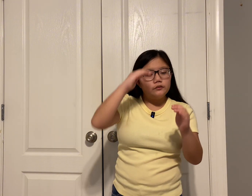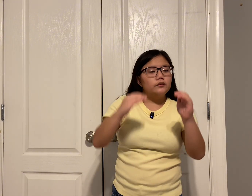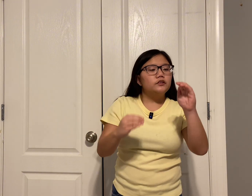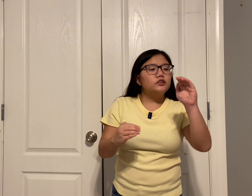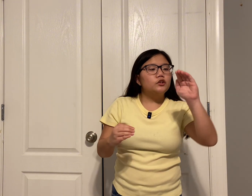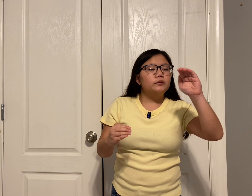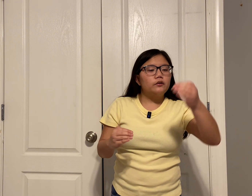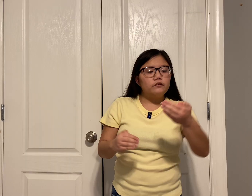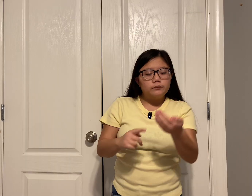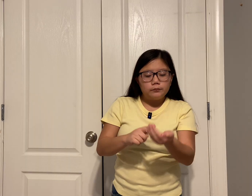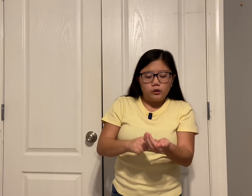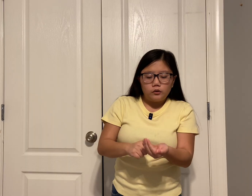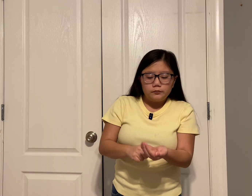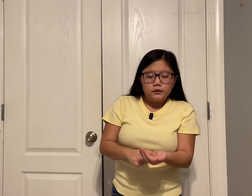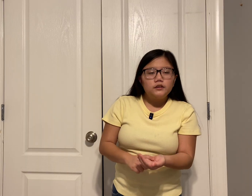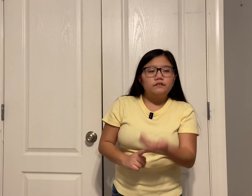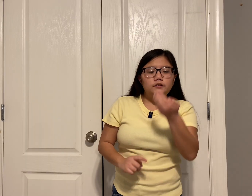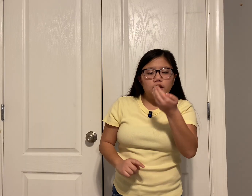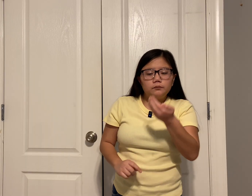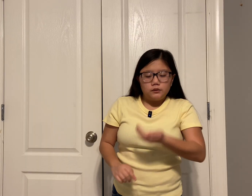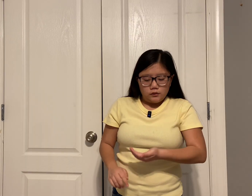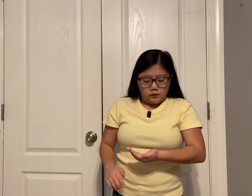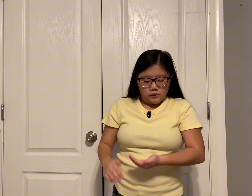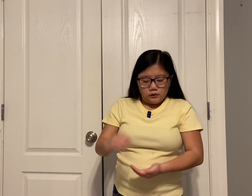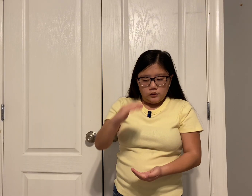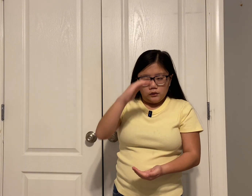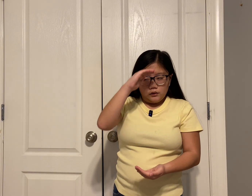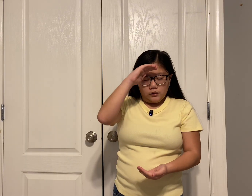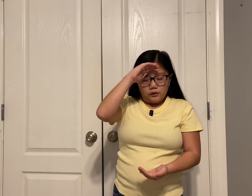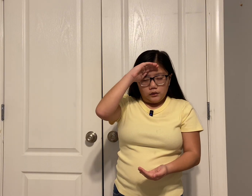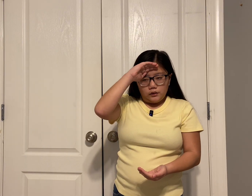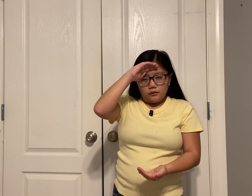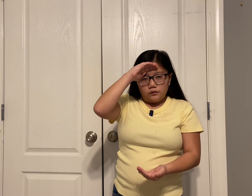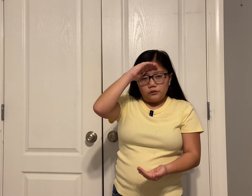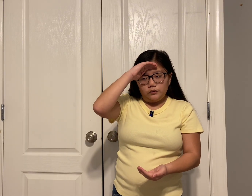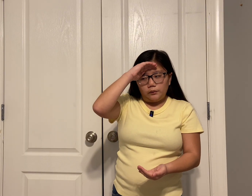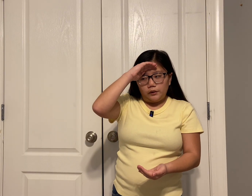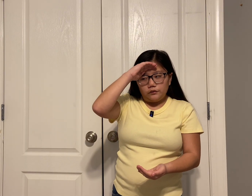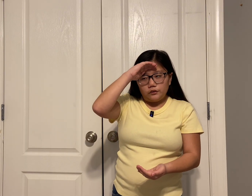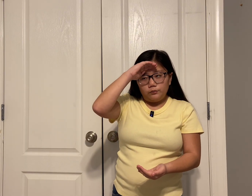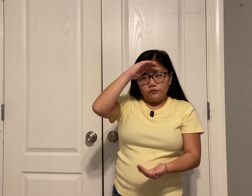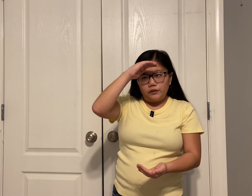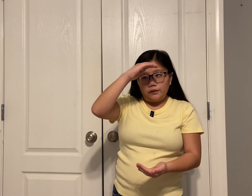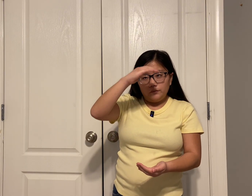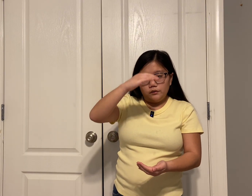Your other hand should still be curved but palm side facing up. And them your dominant hand is going to move down.